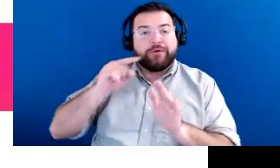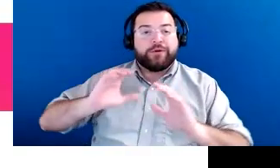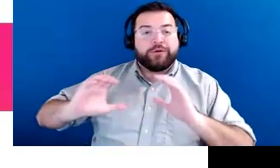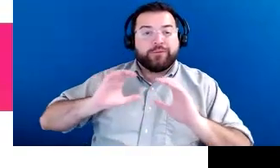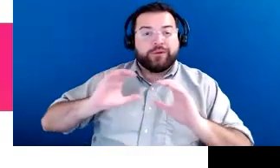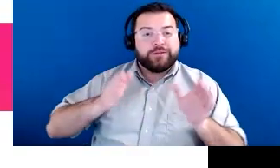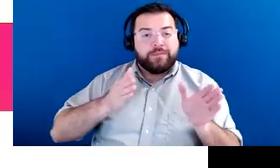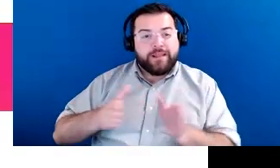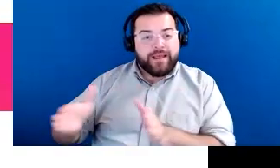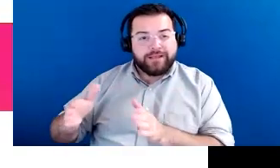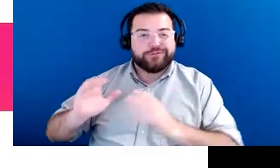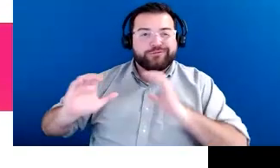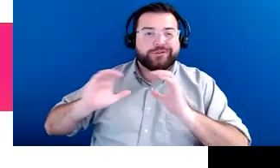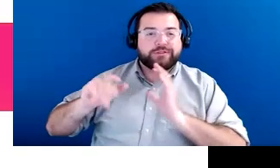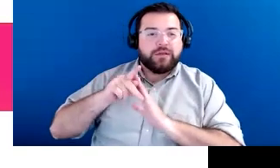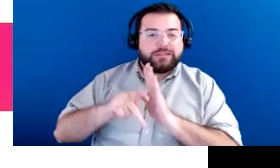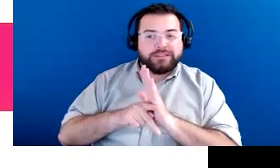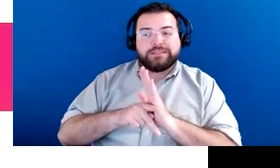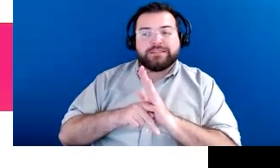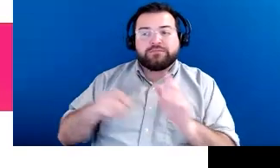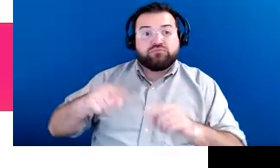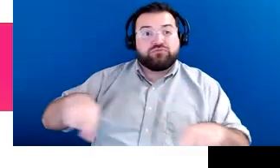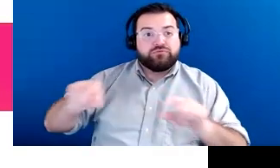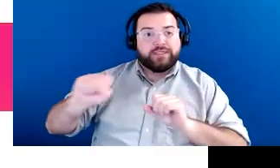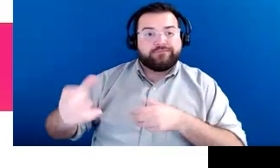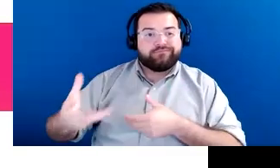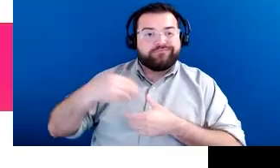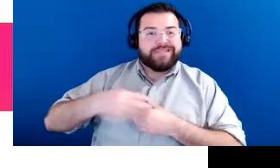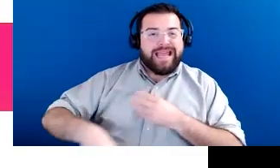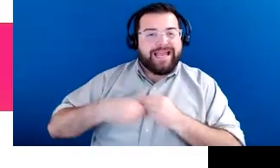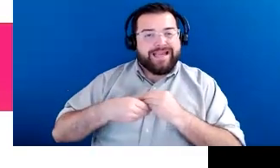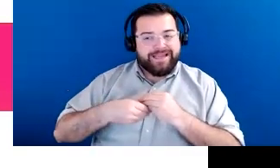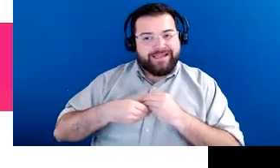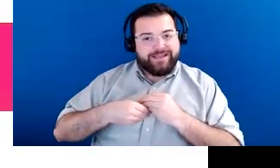or communication policies that you can add to your syllabus.